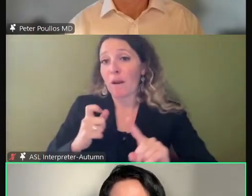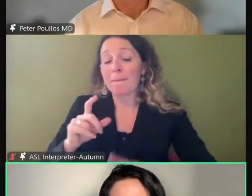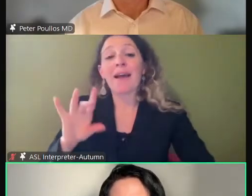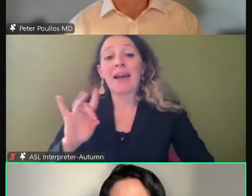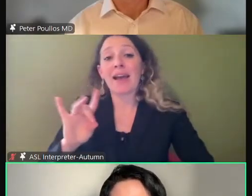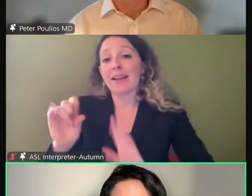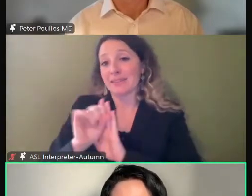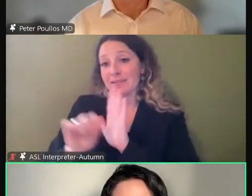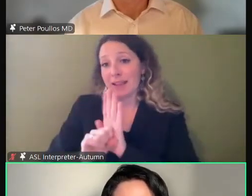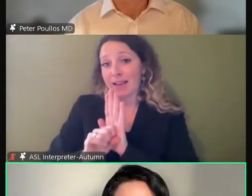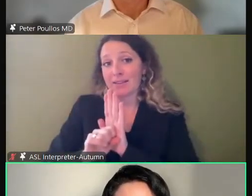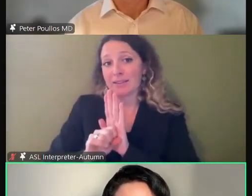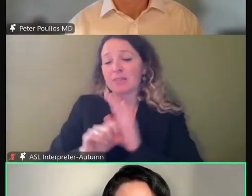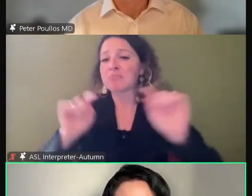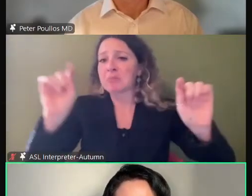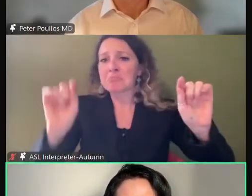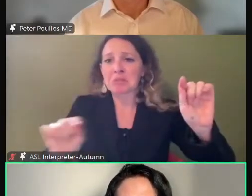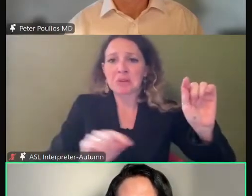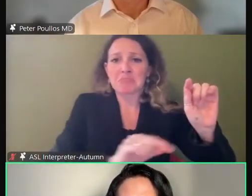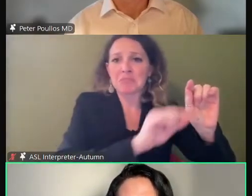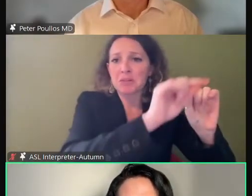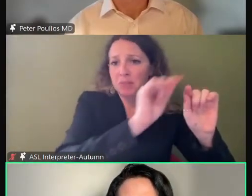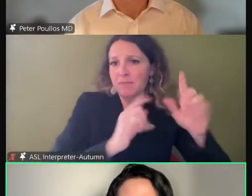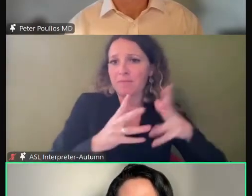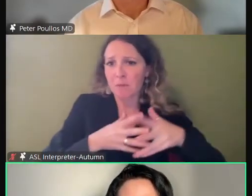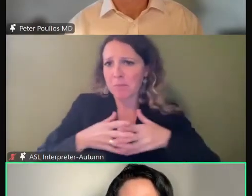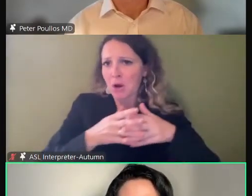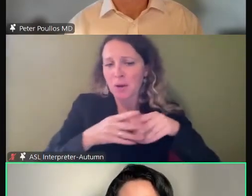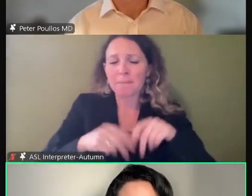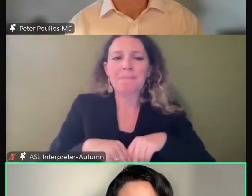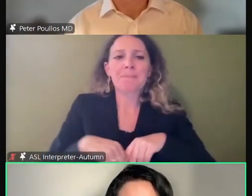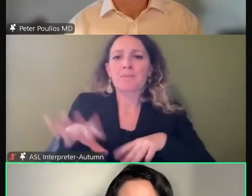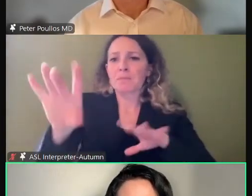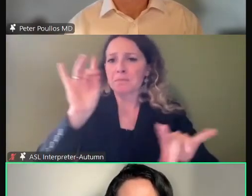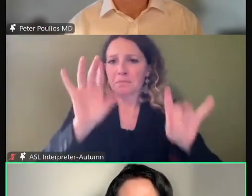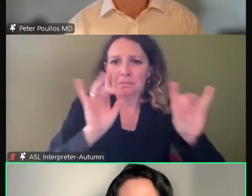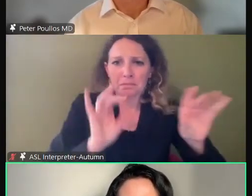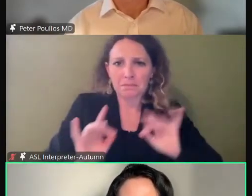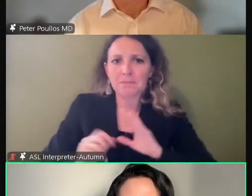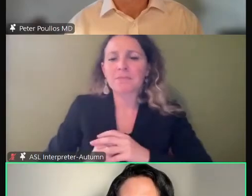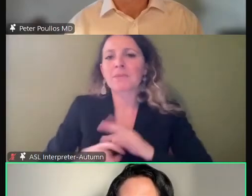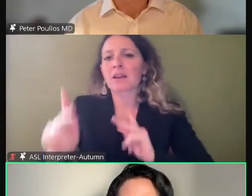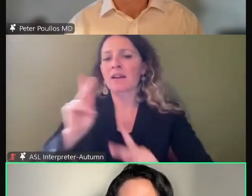most regions. And you can see the breakdown of people that we interviewed it was, pretty much